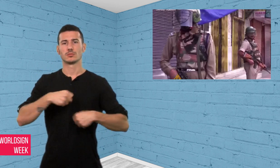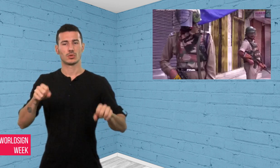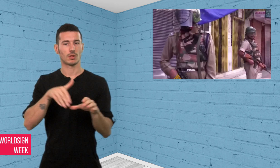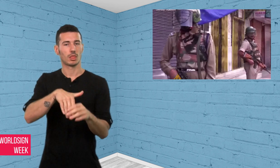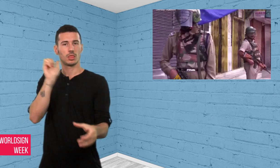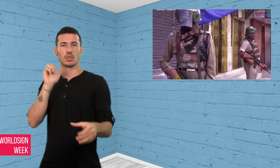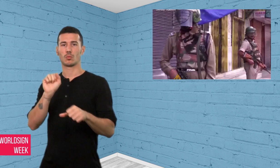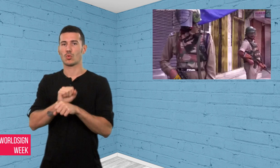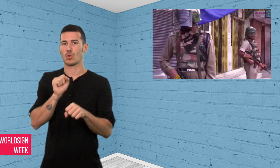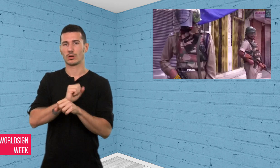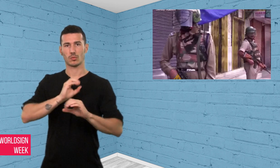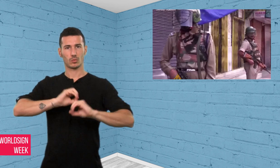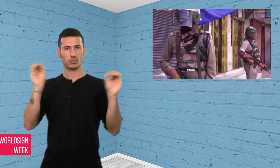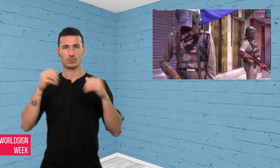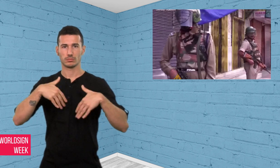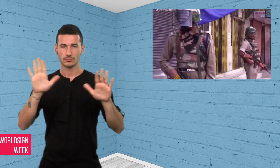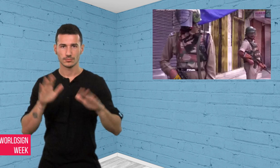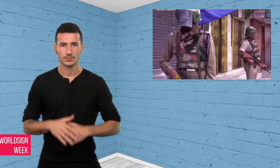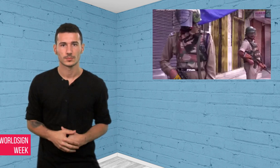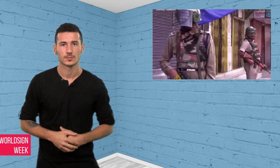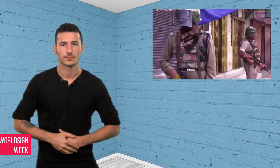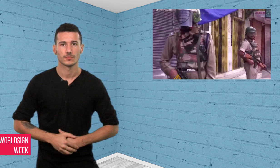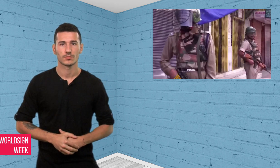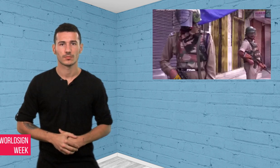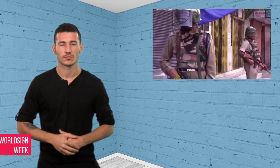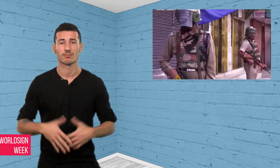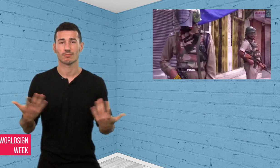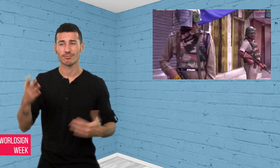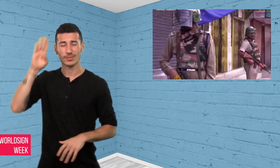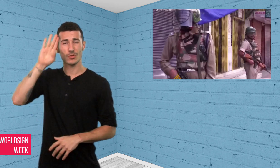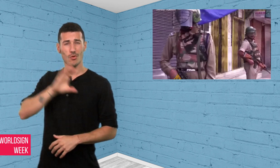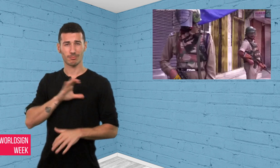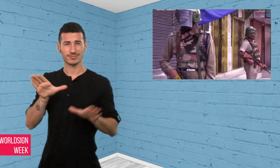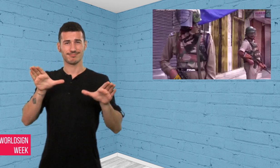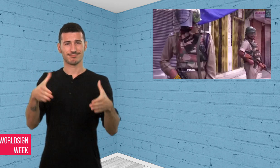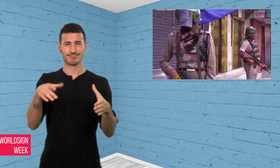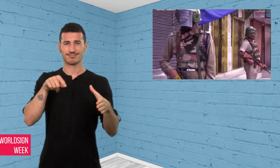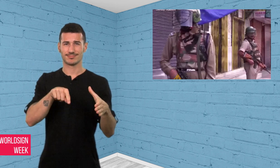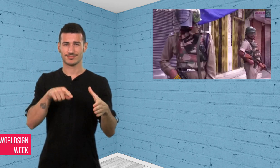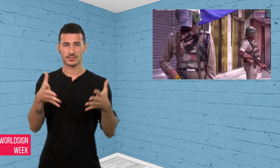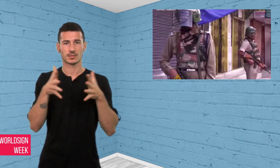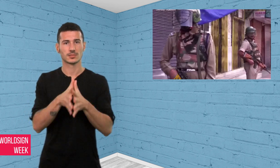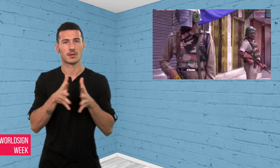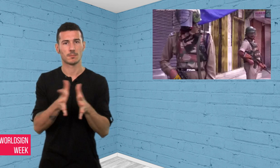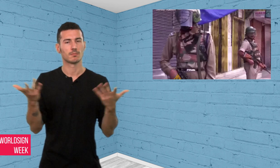But the police force says it still is